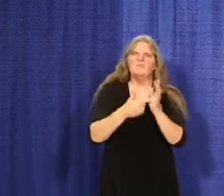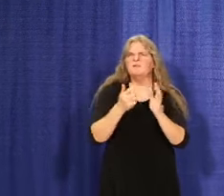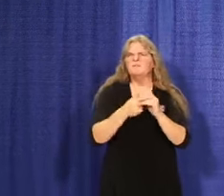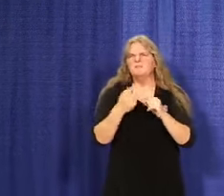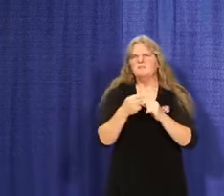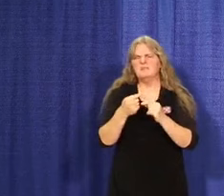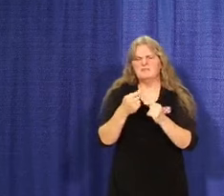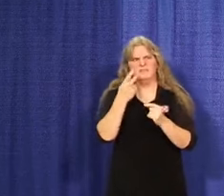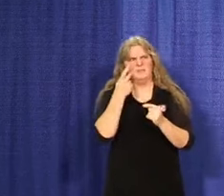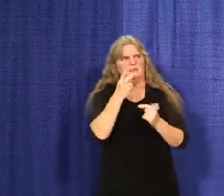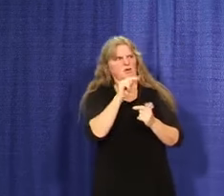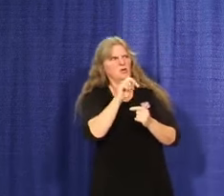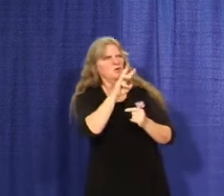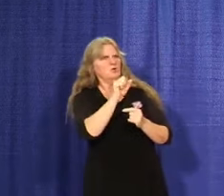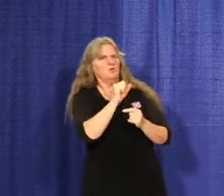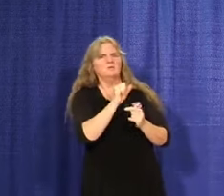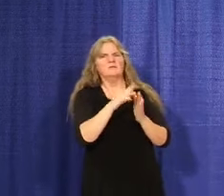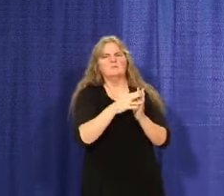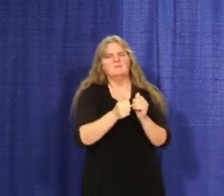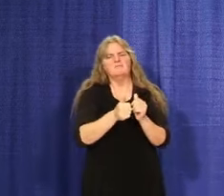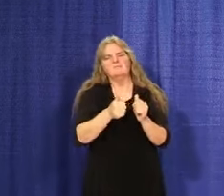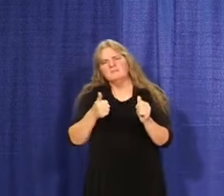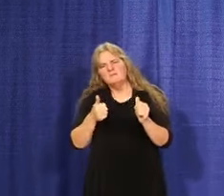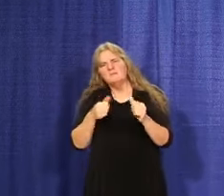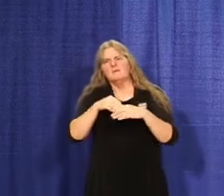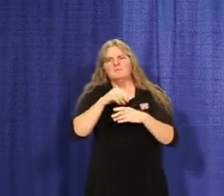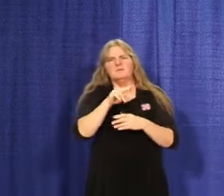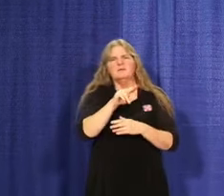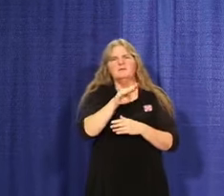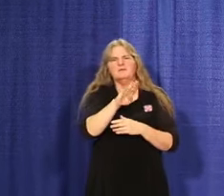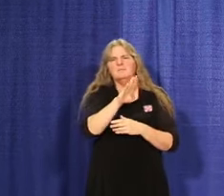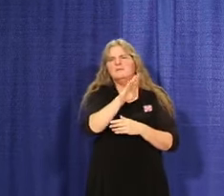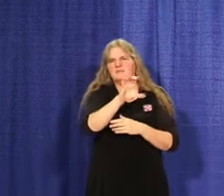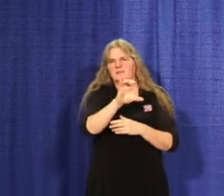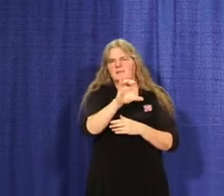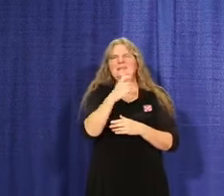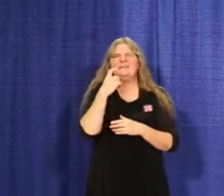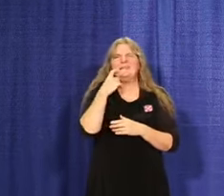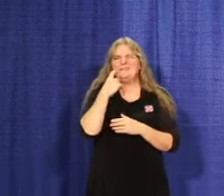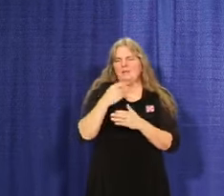occasional backlogs in BC testing and they talked about that over the long weekend.